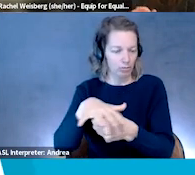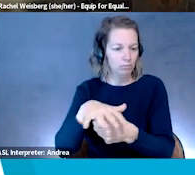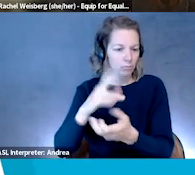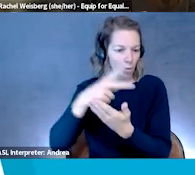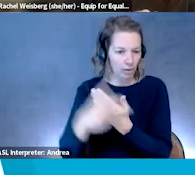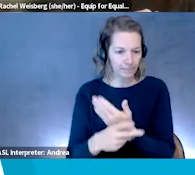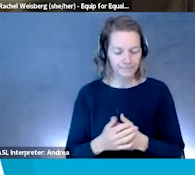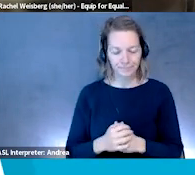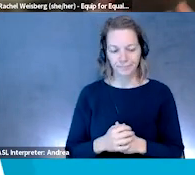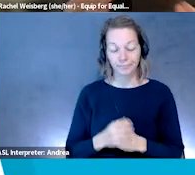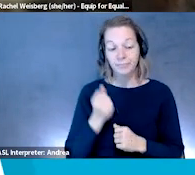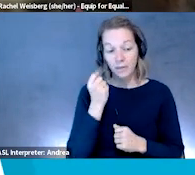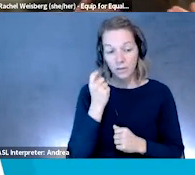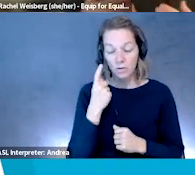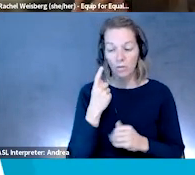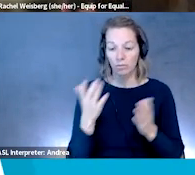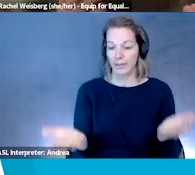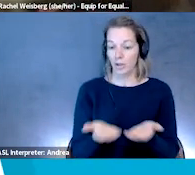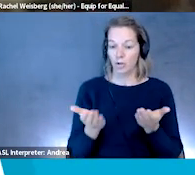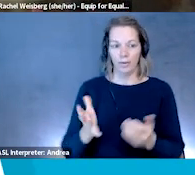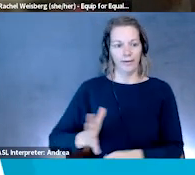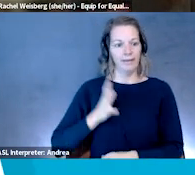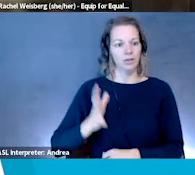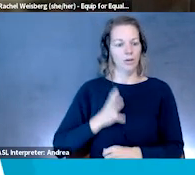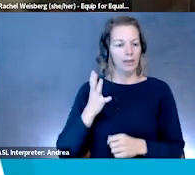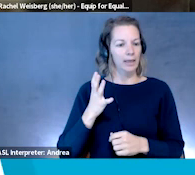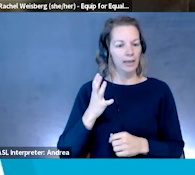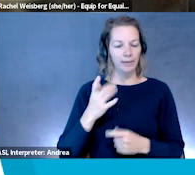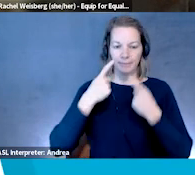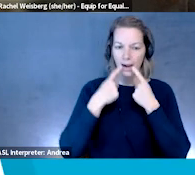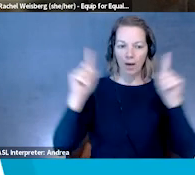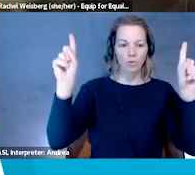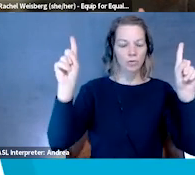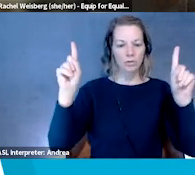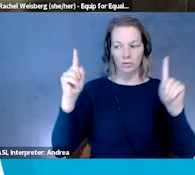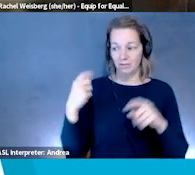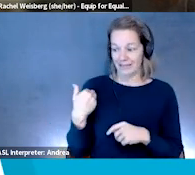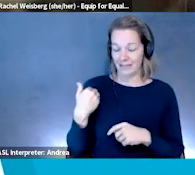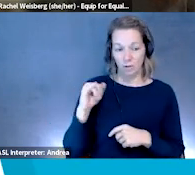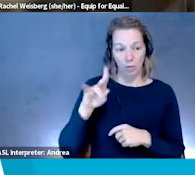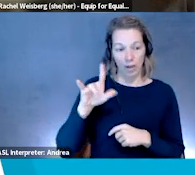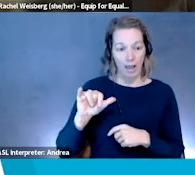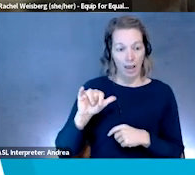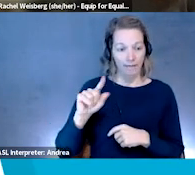SUPPORTIVE OF TAKING CAP INSIDE STATE GOVERNMENT AND MOVING IT TO THE INDEPENDENT PROGRAM. AND SO,